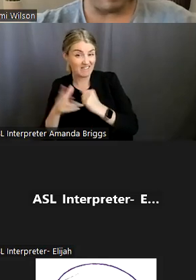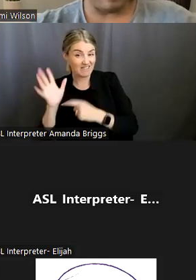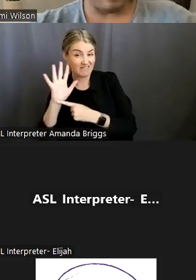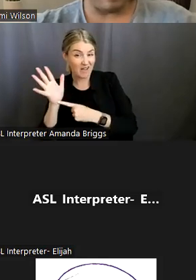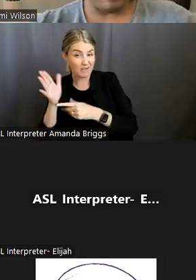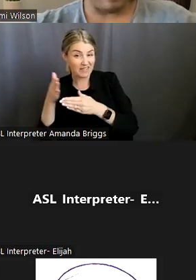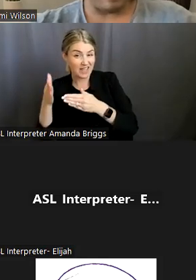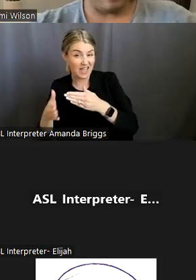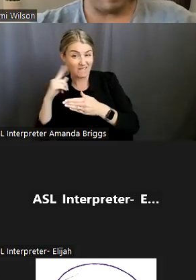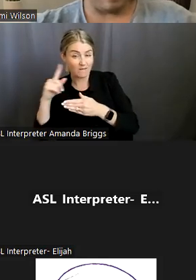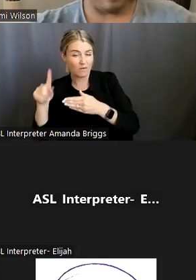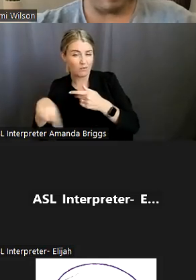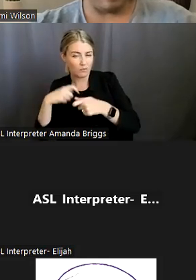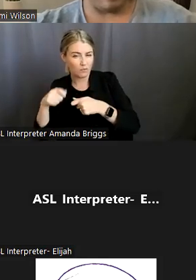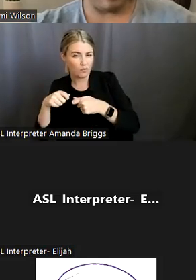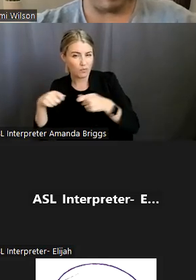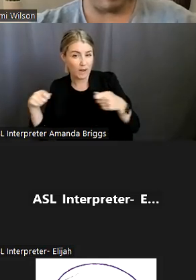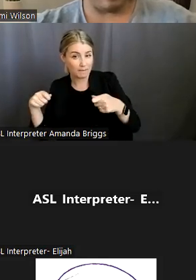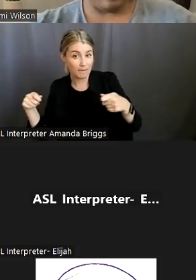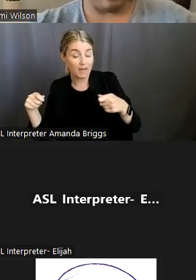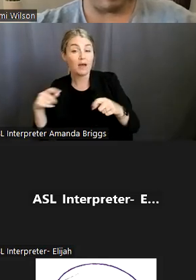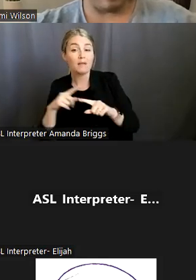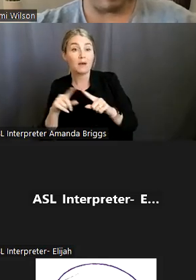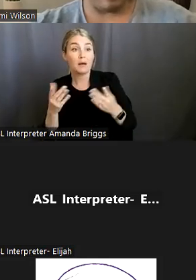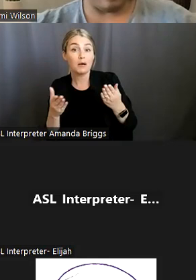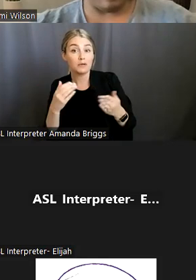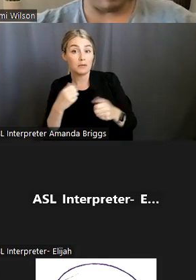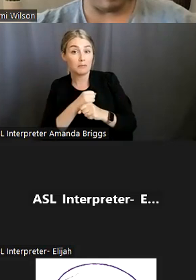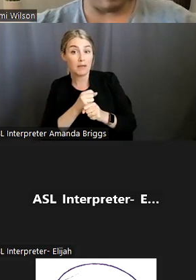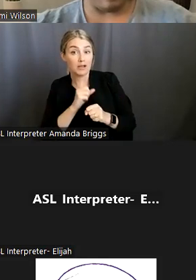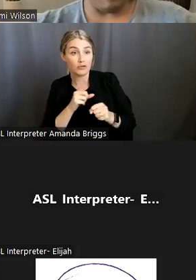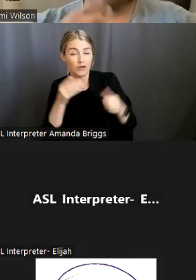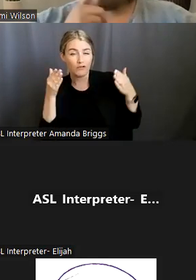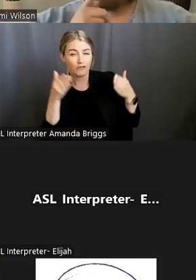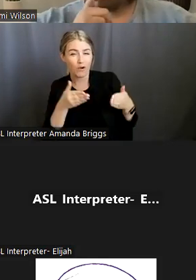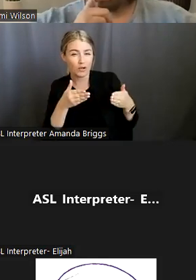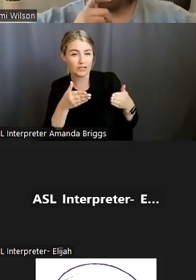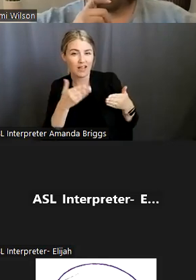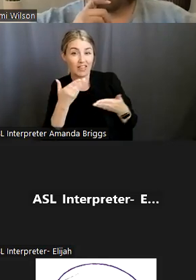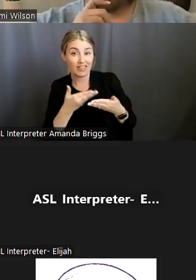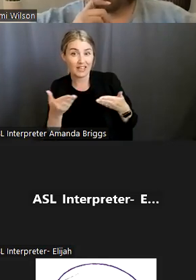wrap up. (Jami) Good. (Brandy) And also, maybe we can make sure we focus on the things to do or not do during